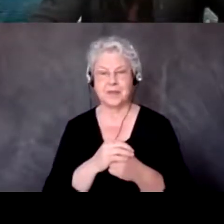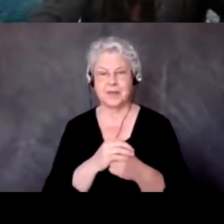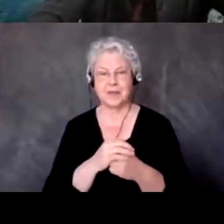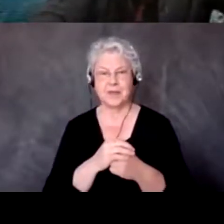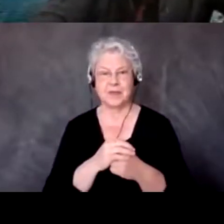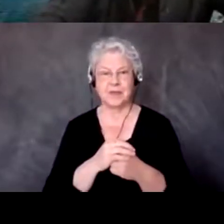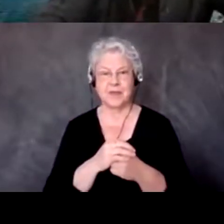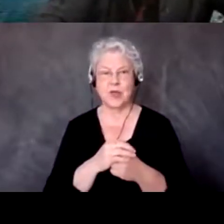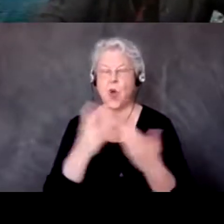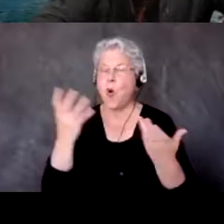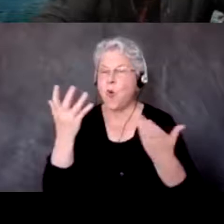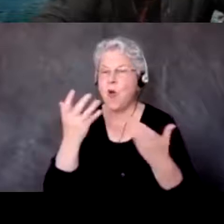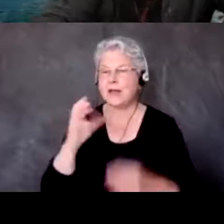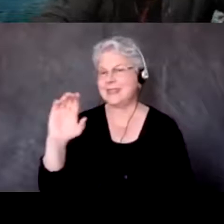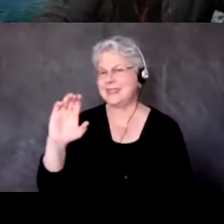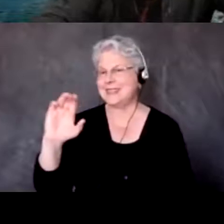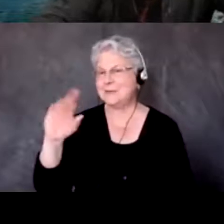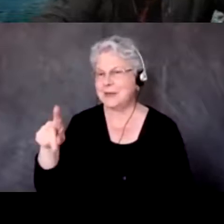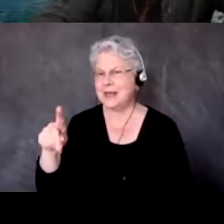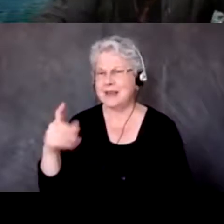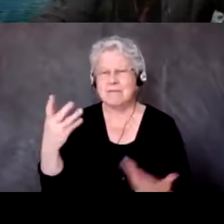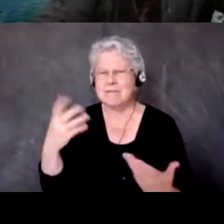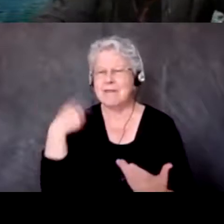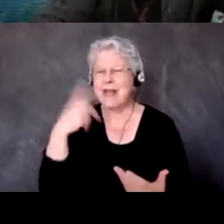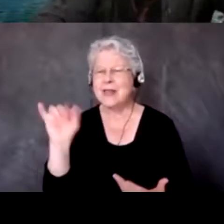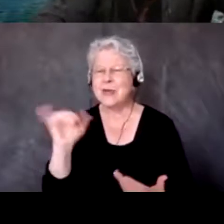what is CCP, or what does CCP look liked today? And